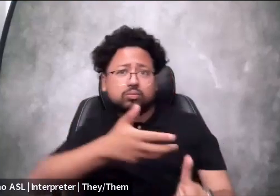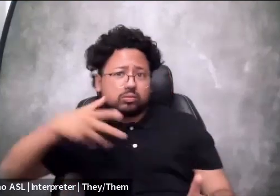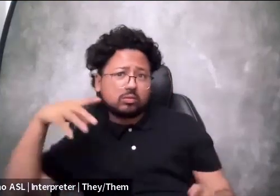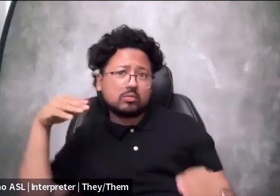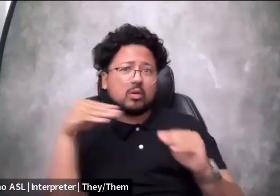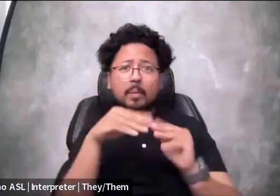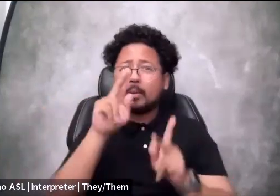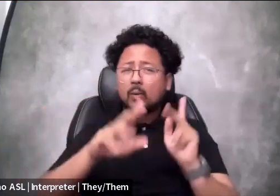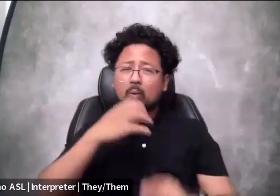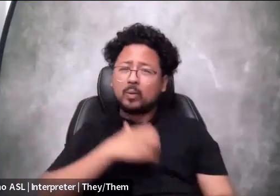ask you.